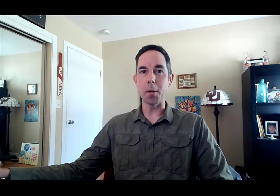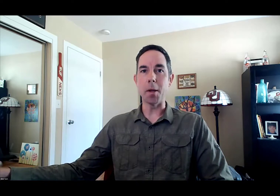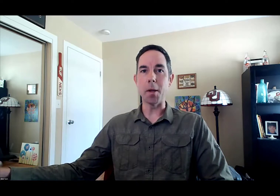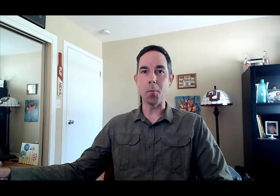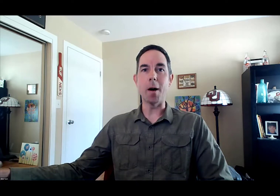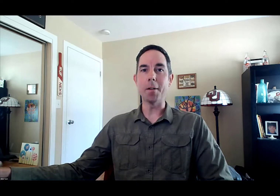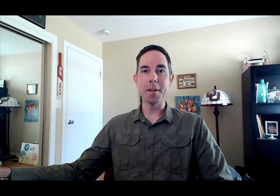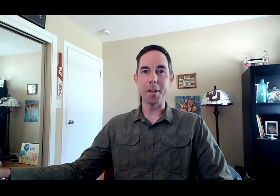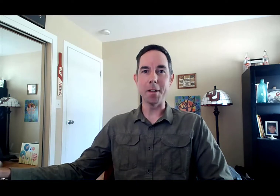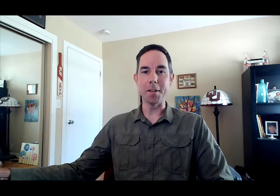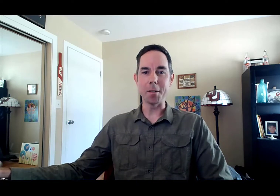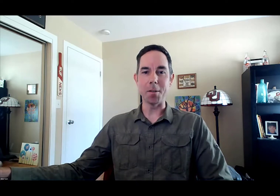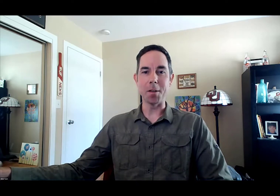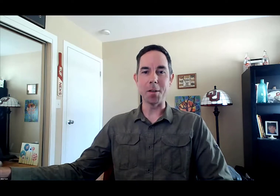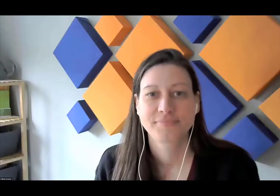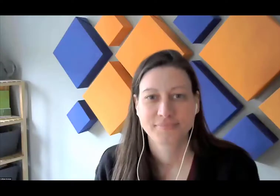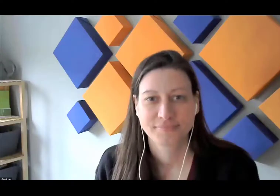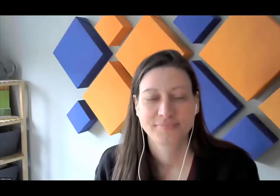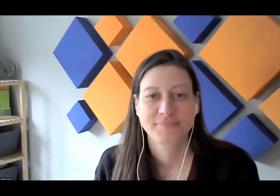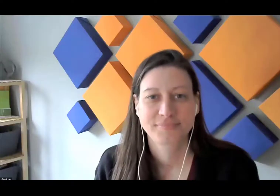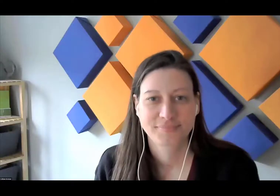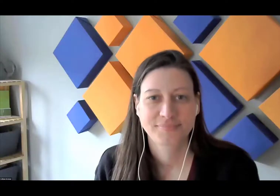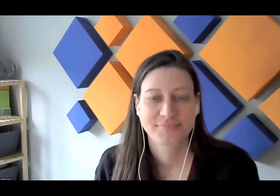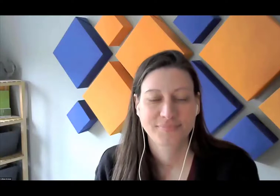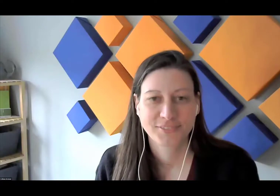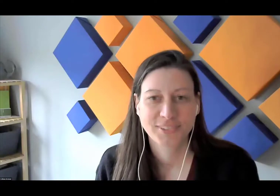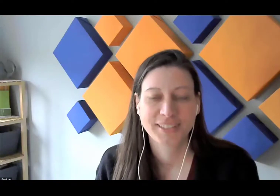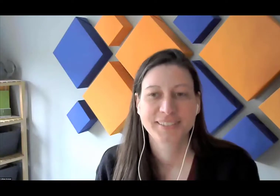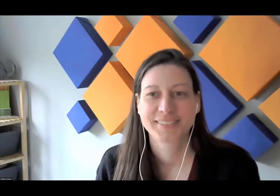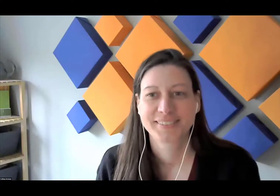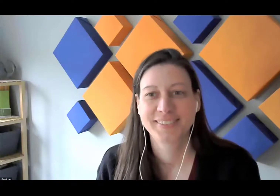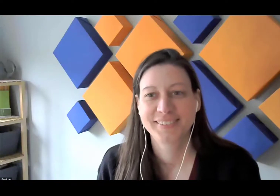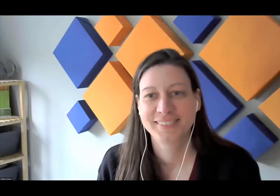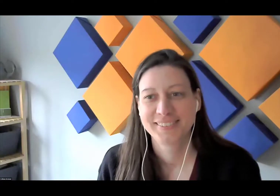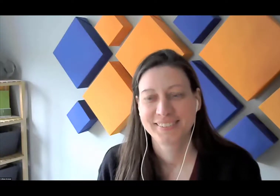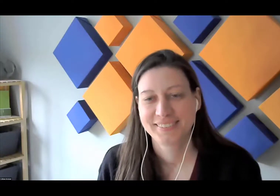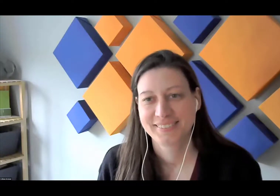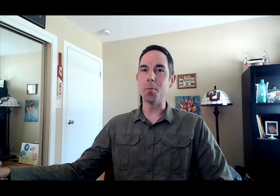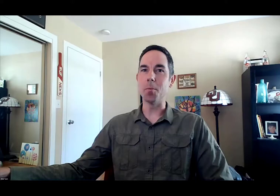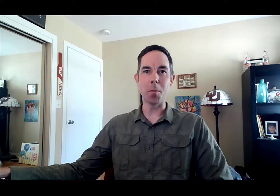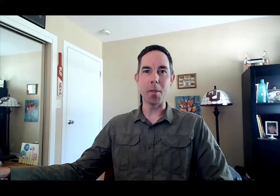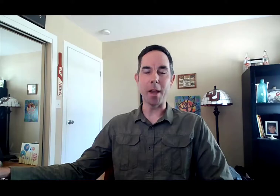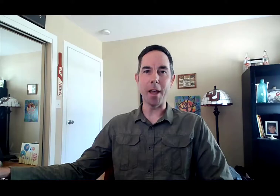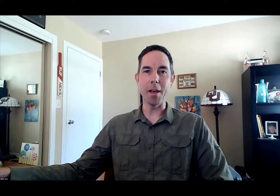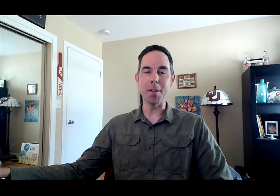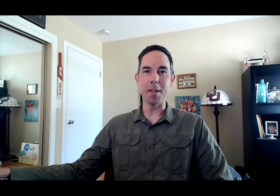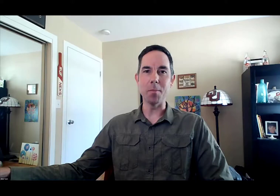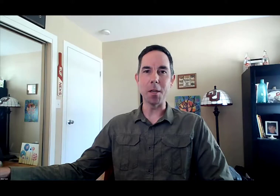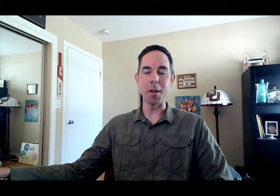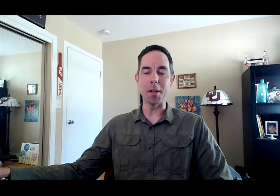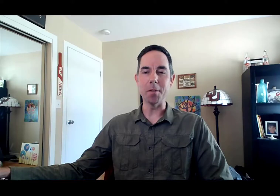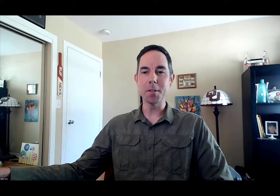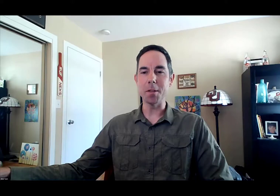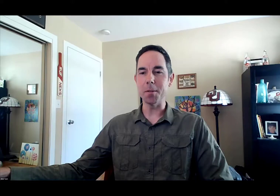been around a while and this is going to change them. Right? I have to work with what they have and be creative, so.